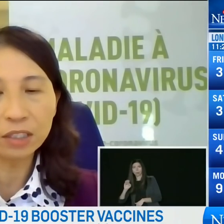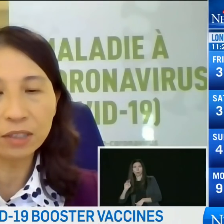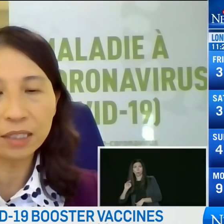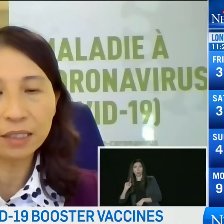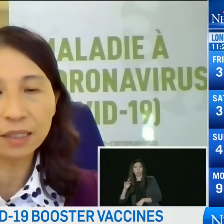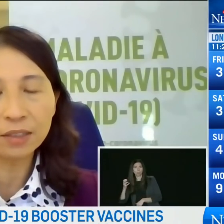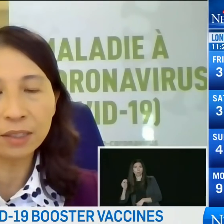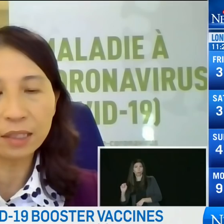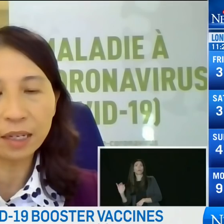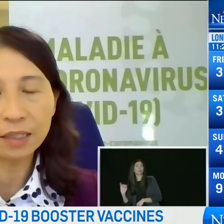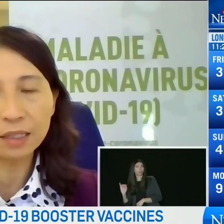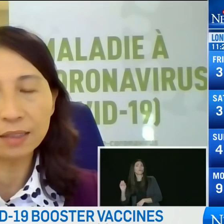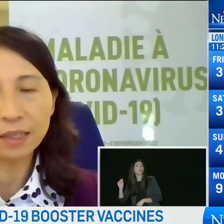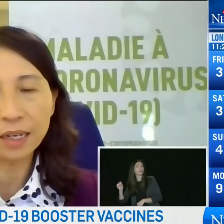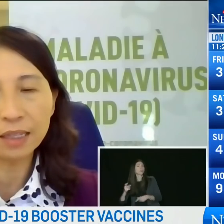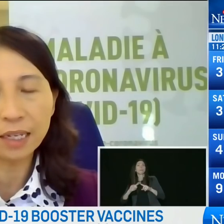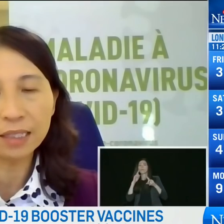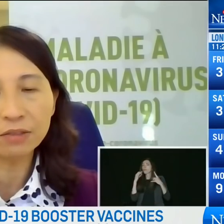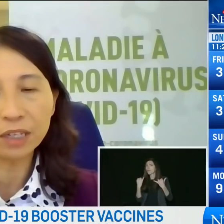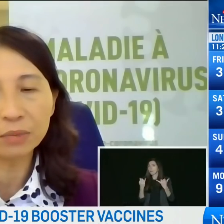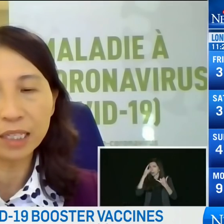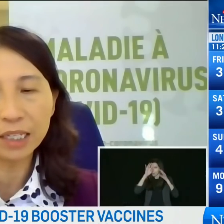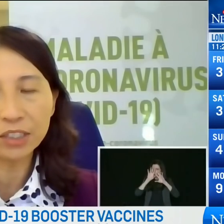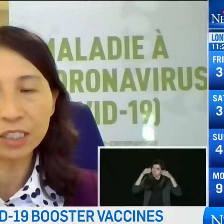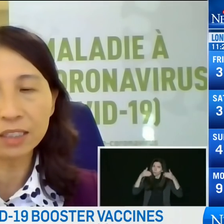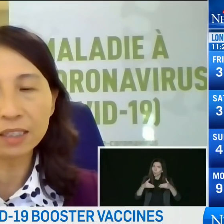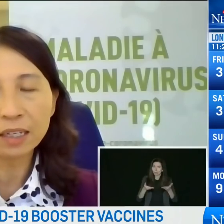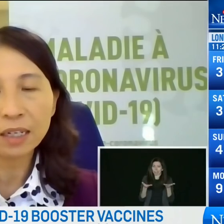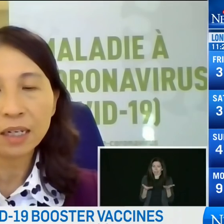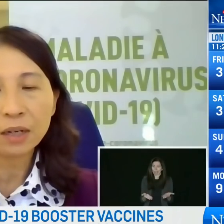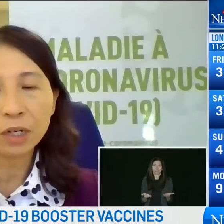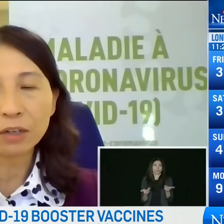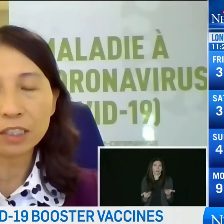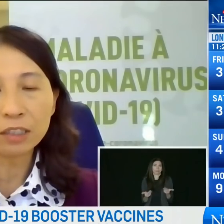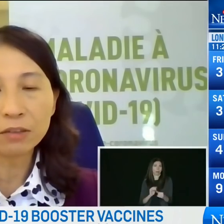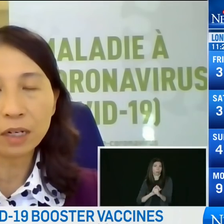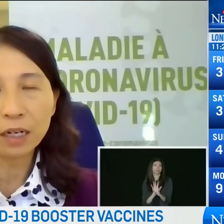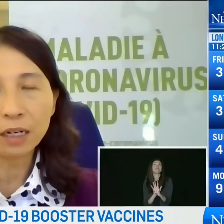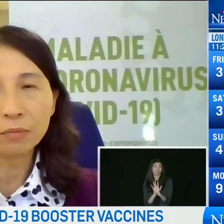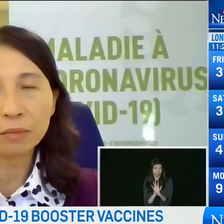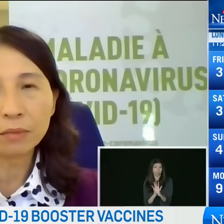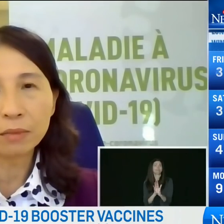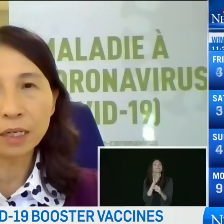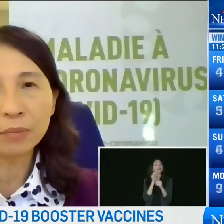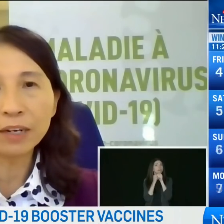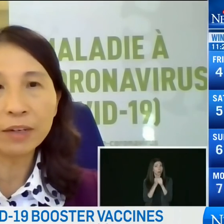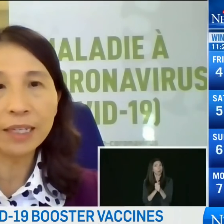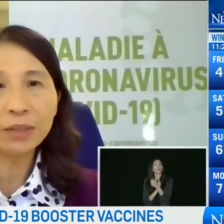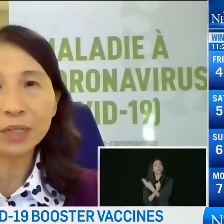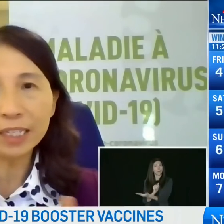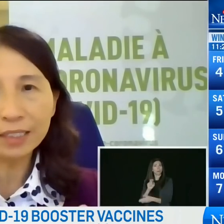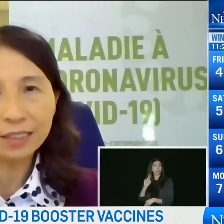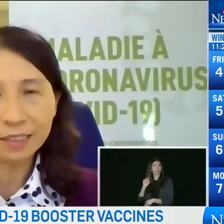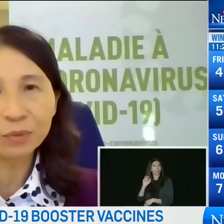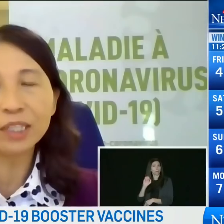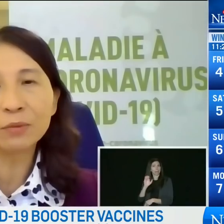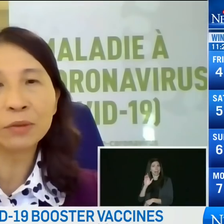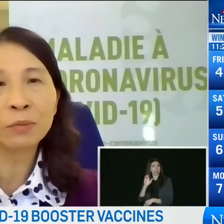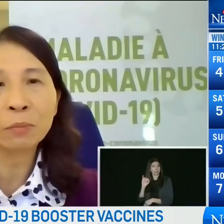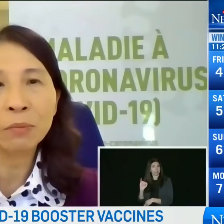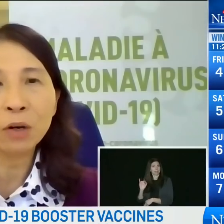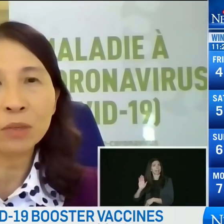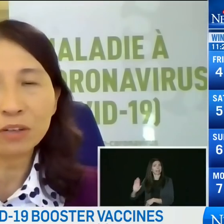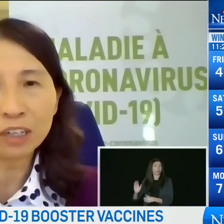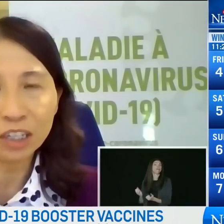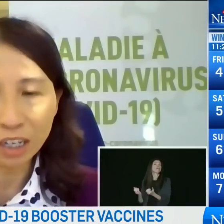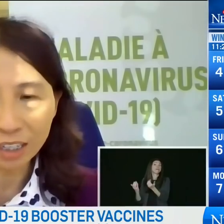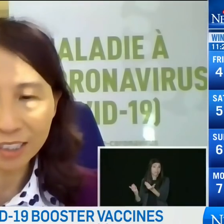PRESENT THREAT SO I THINK THE